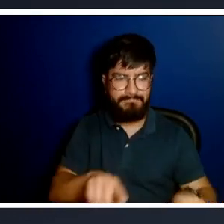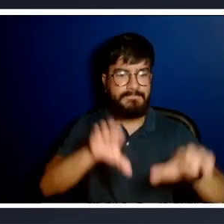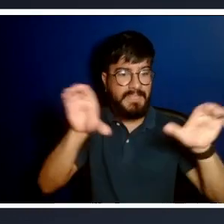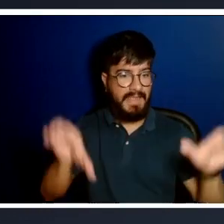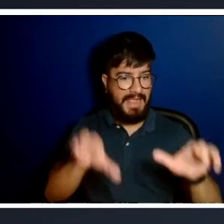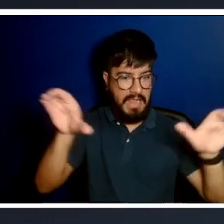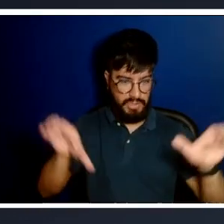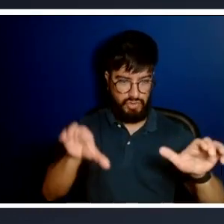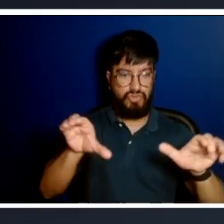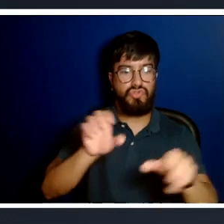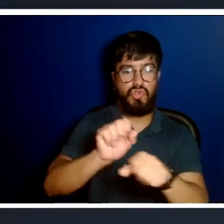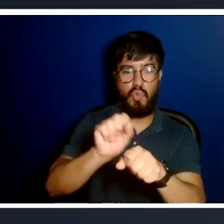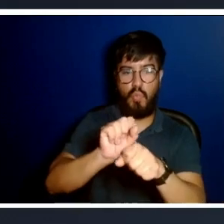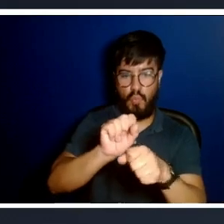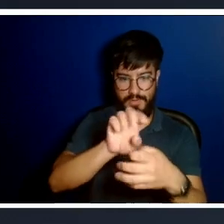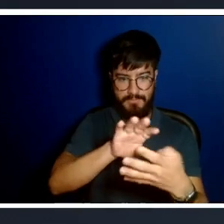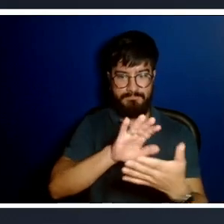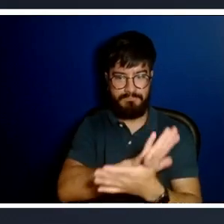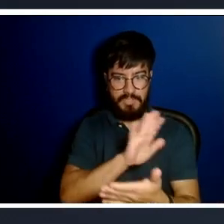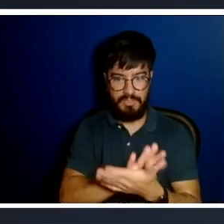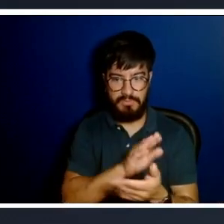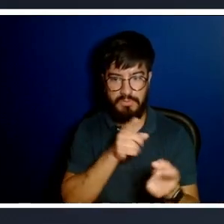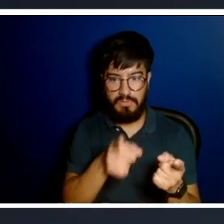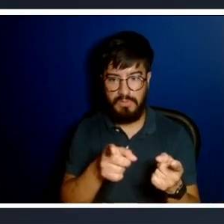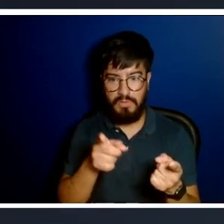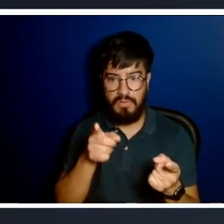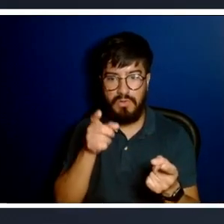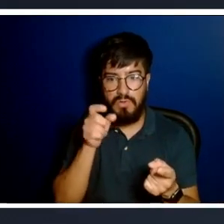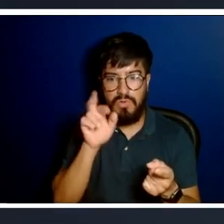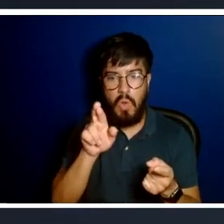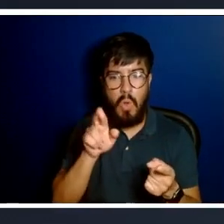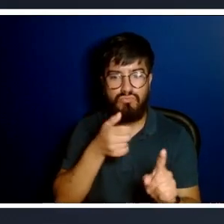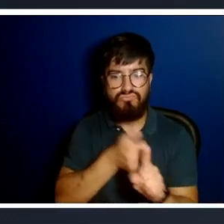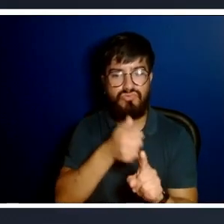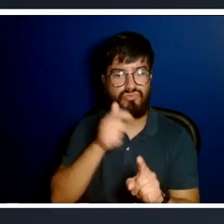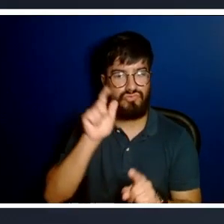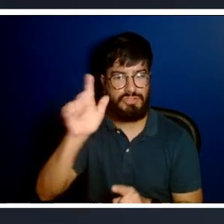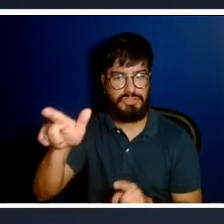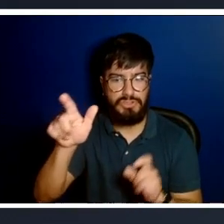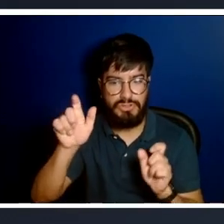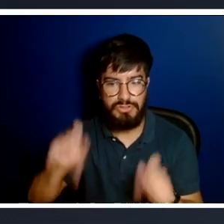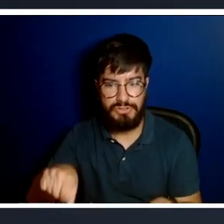or you can fill it out afterwards. That's totally fine if you don't have it right now. We got most